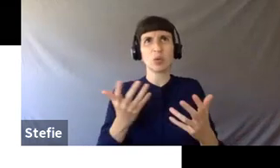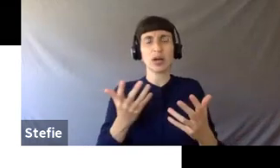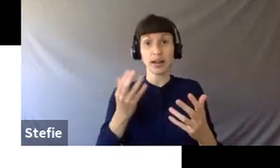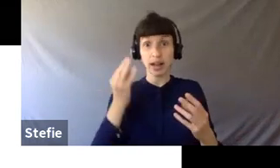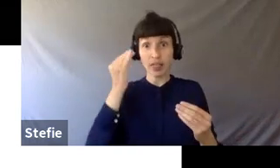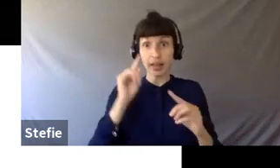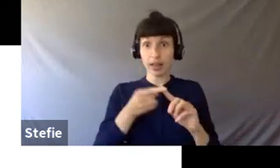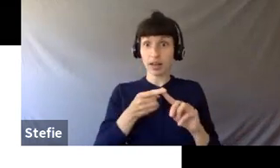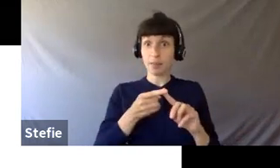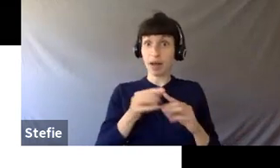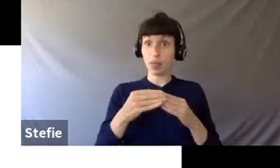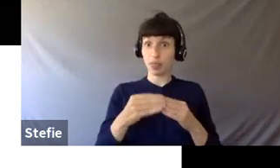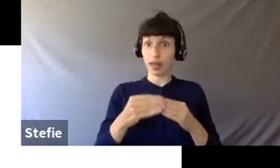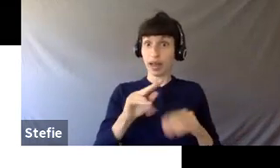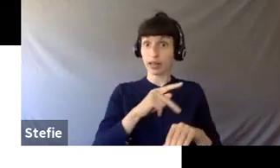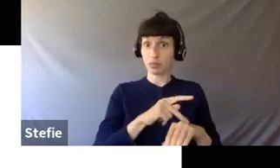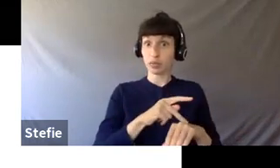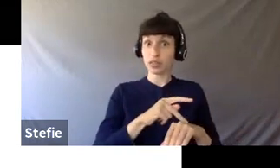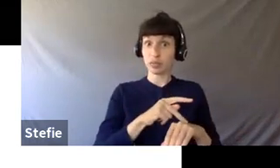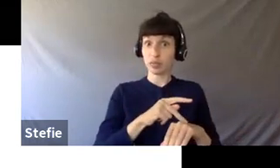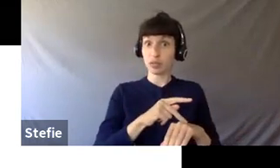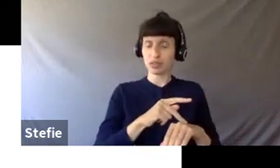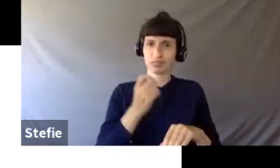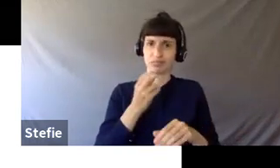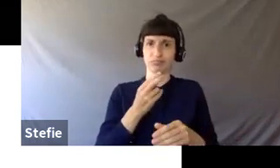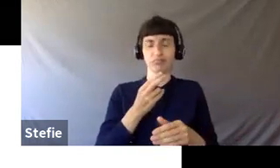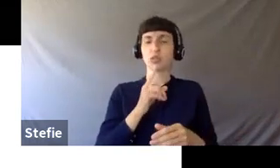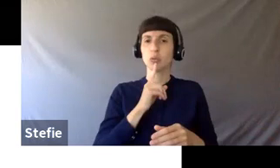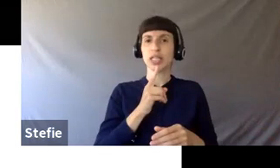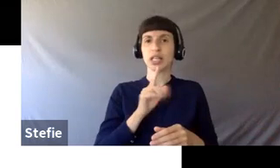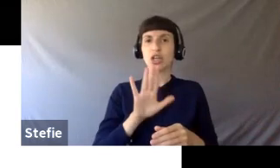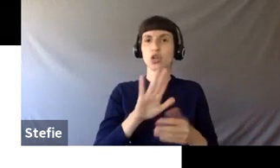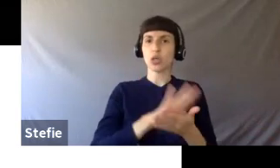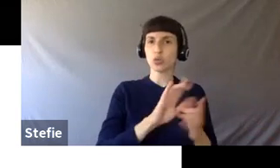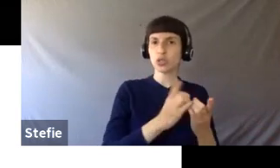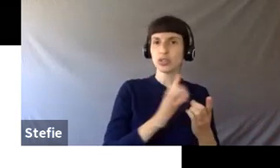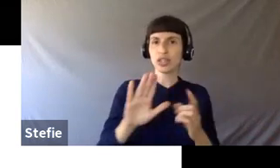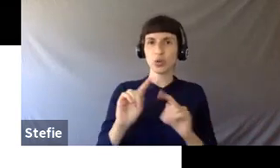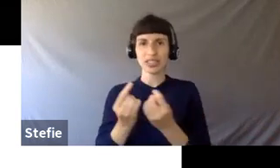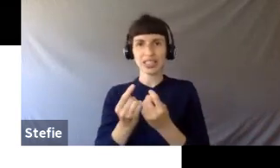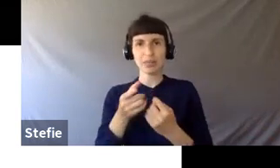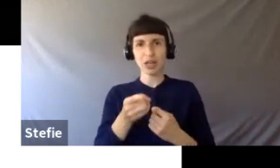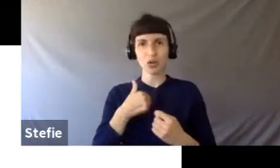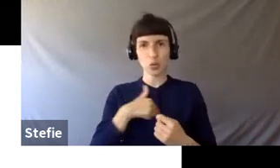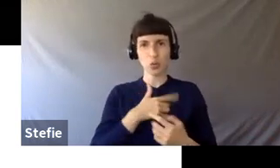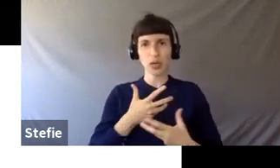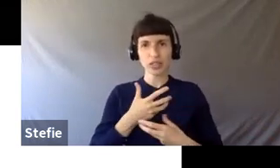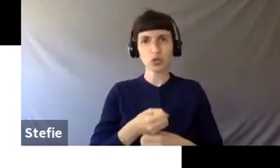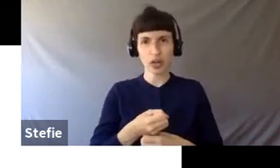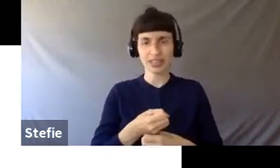as we do the remote, in person or fully virtual or some type of learning. As you're thinking about those decisions and what channels to use be mindful of those principles in the framework;